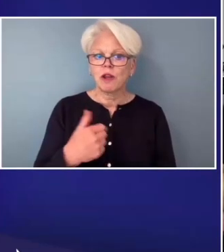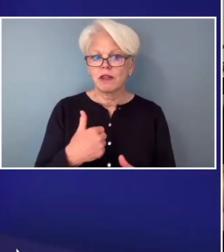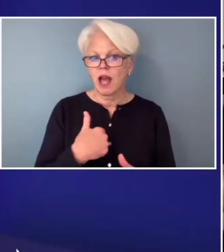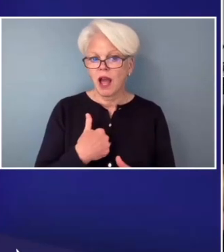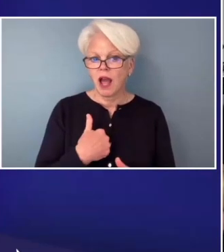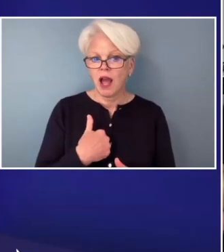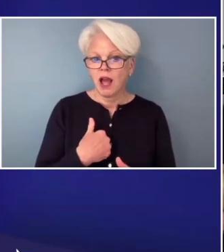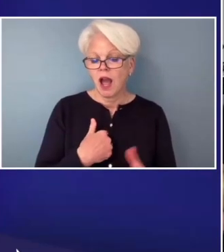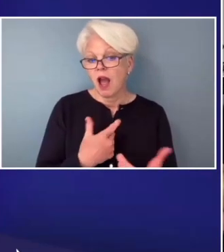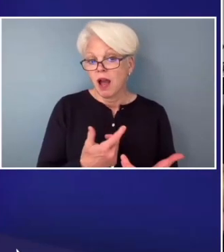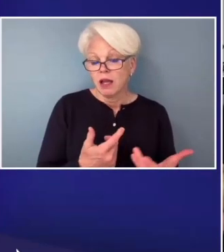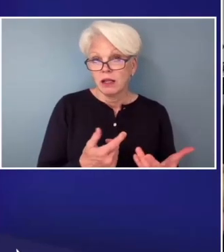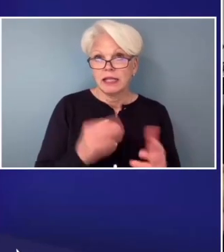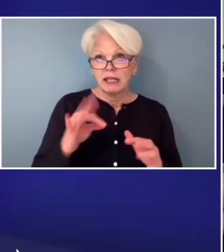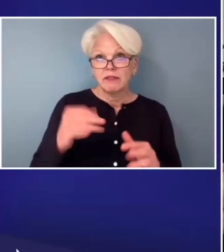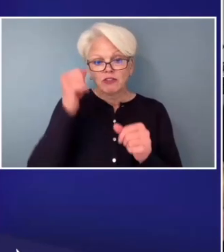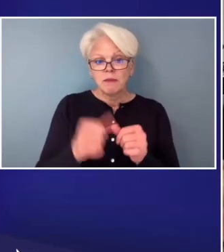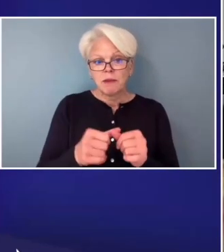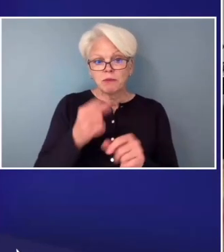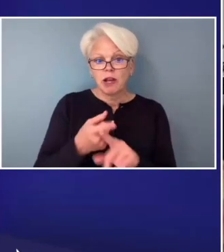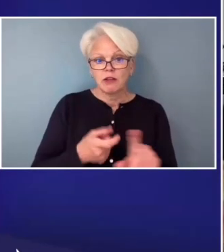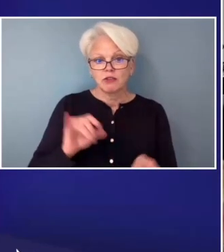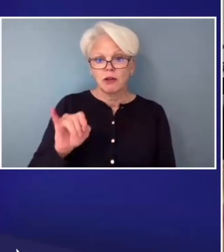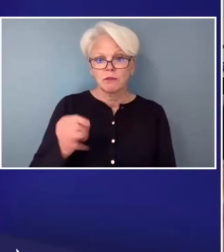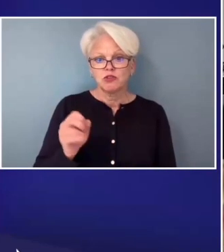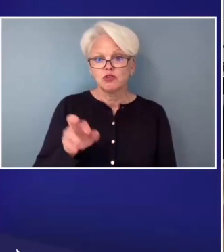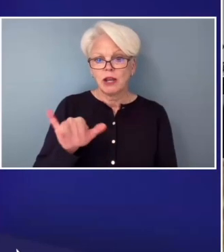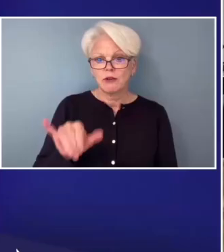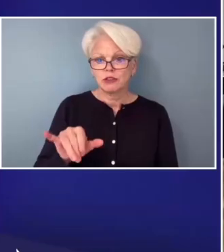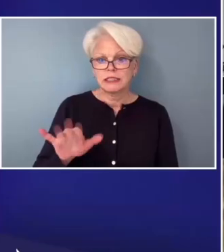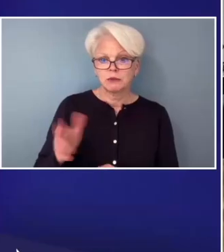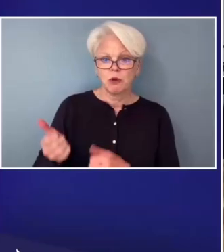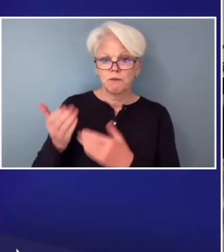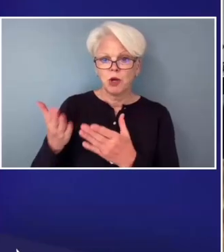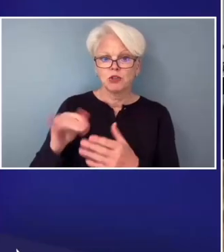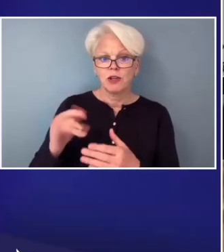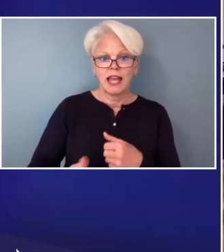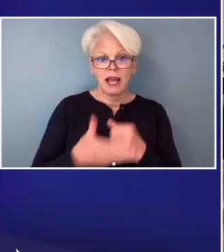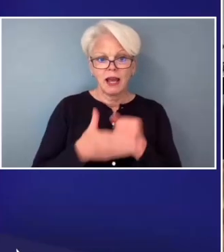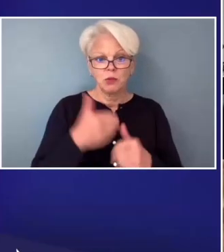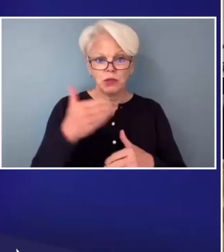it's a, if I remember correctly from Jeffrey's proposal, it's something that helps with the process to sort of make it more efficient.